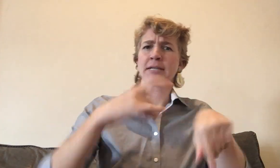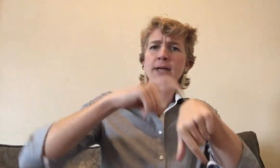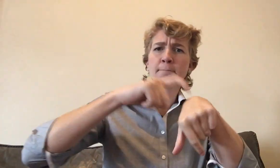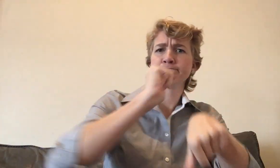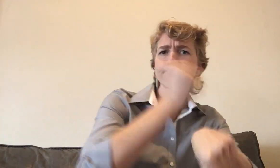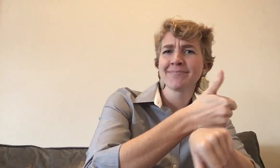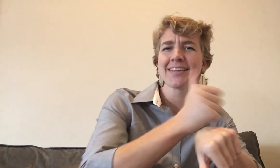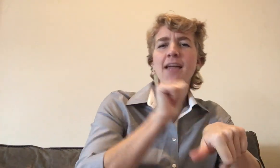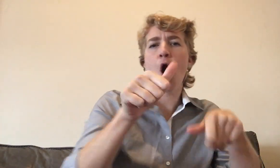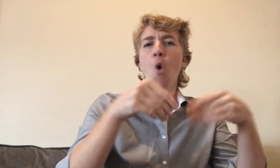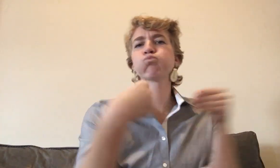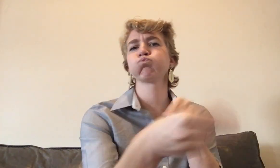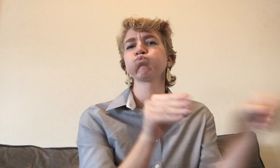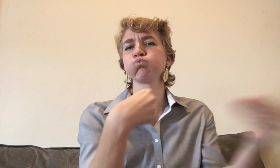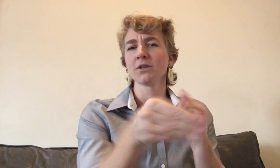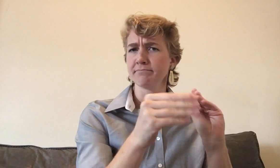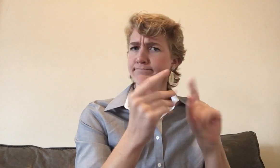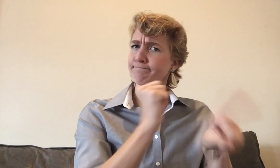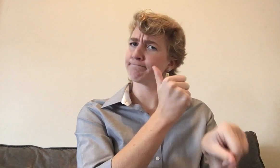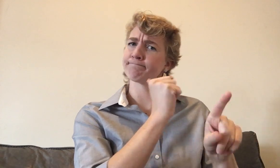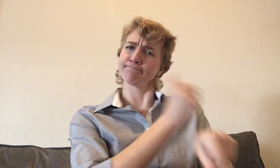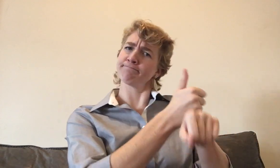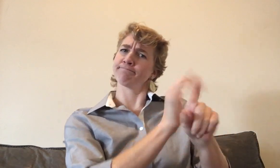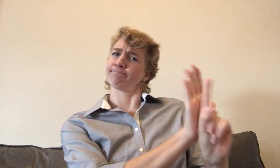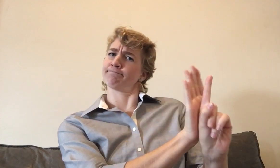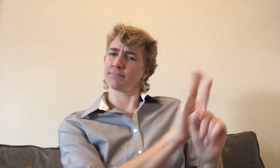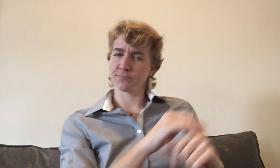Individual-level predicates tend to be temporally immutable.